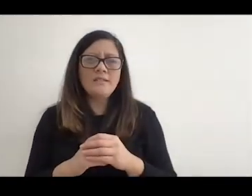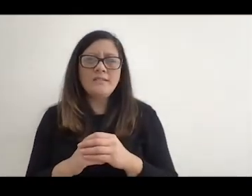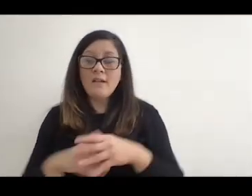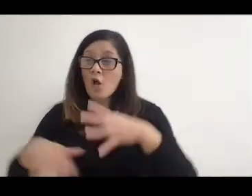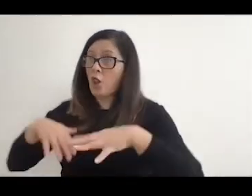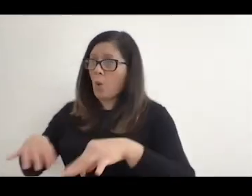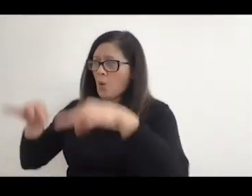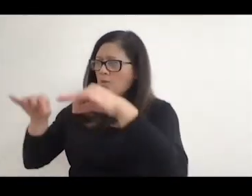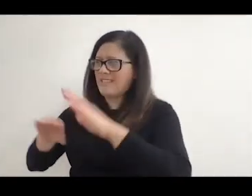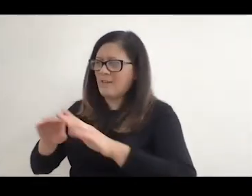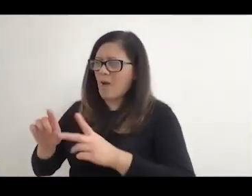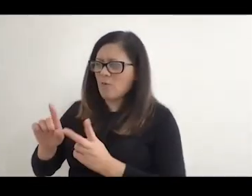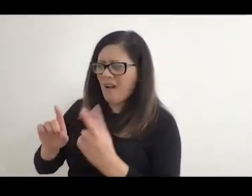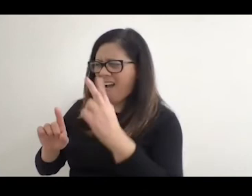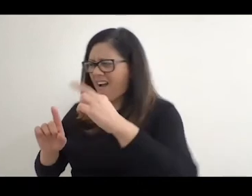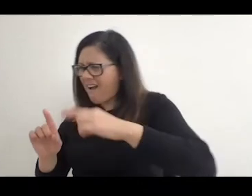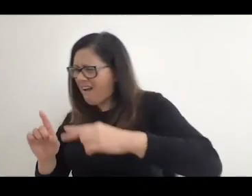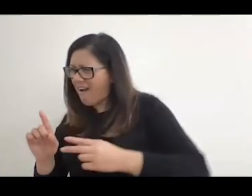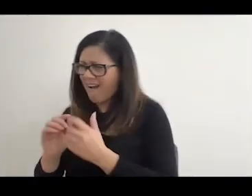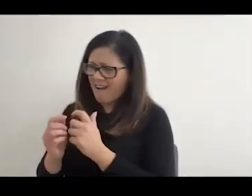But I can have a disciplined way of